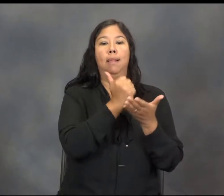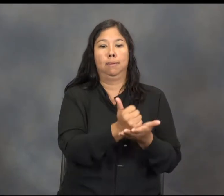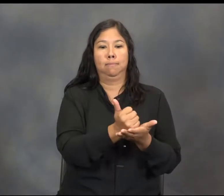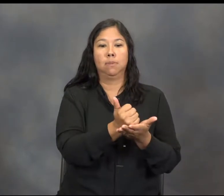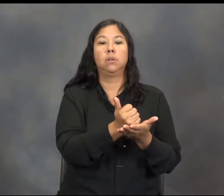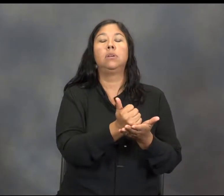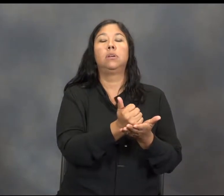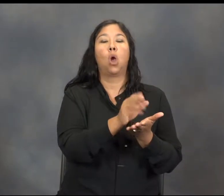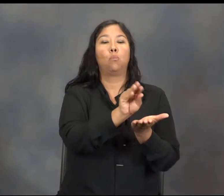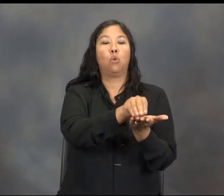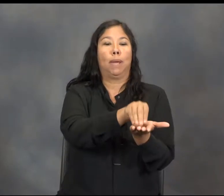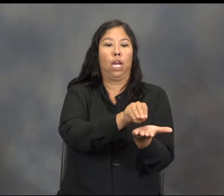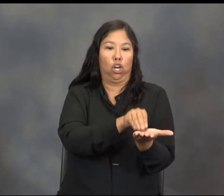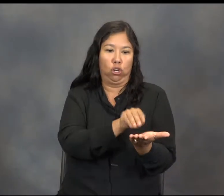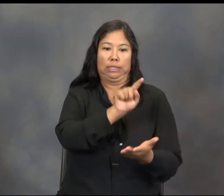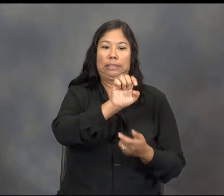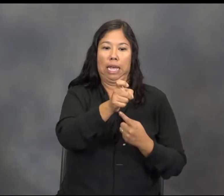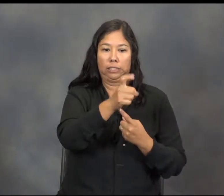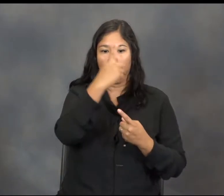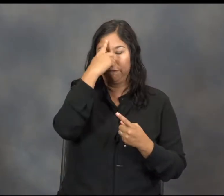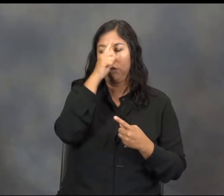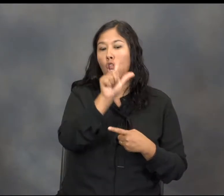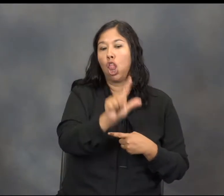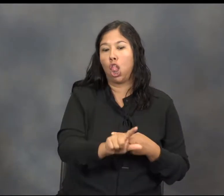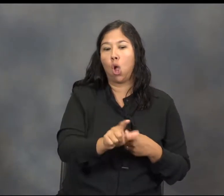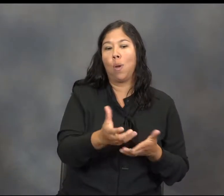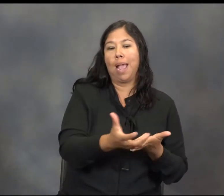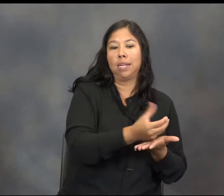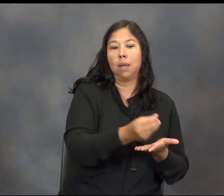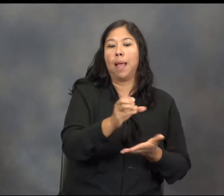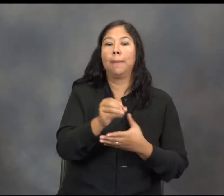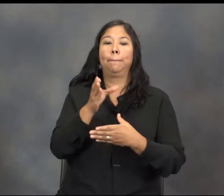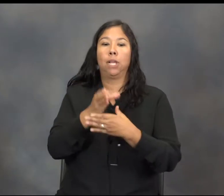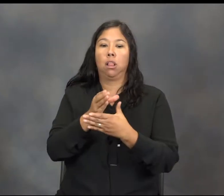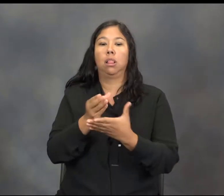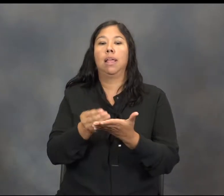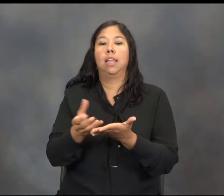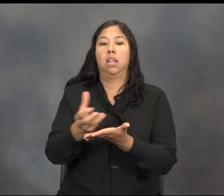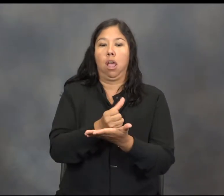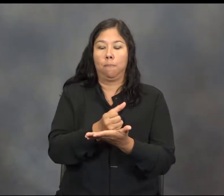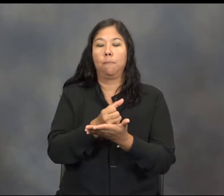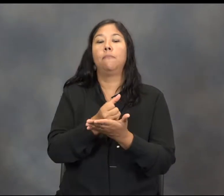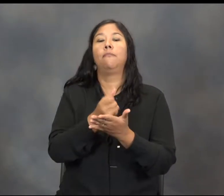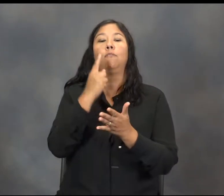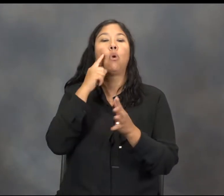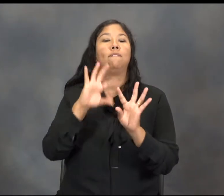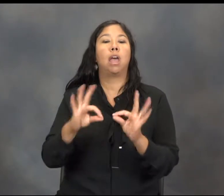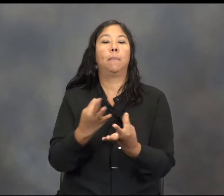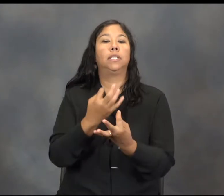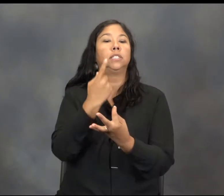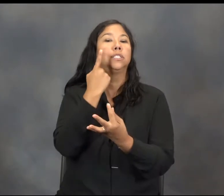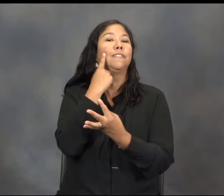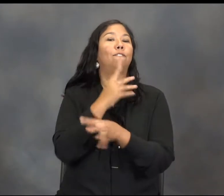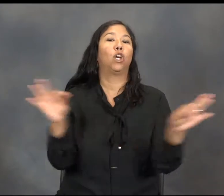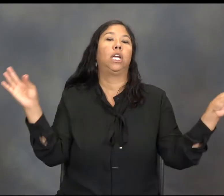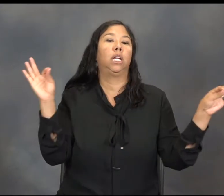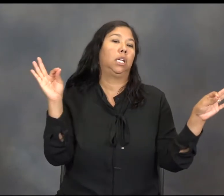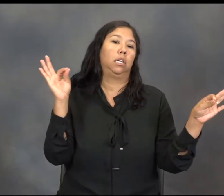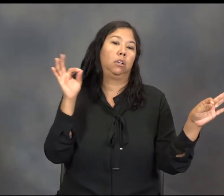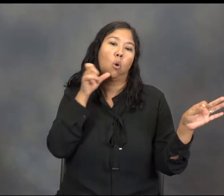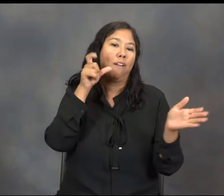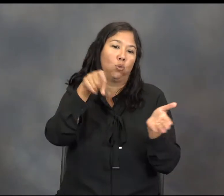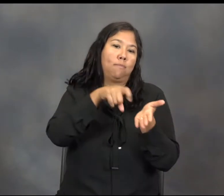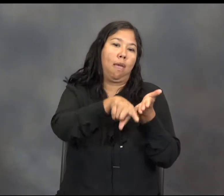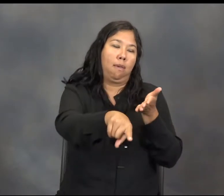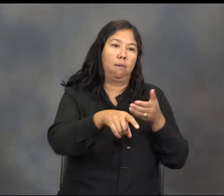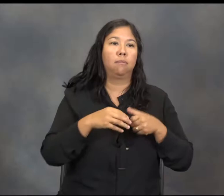for low and middle income families for free.